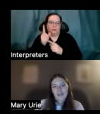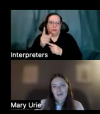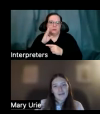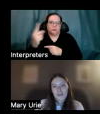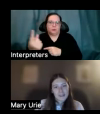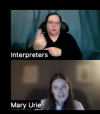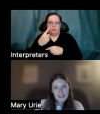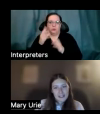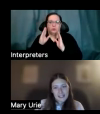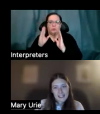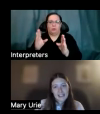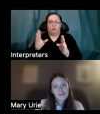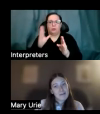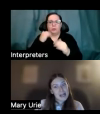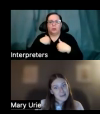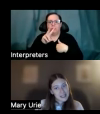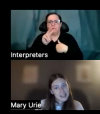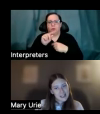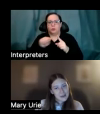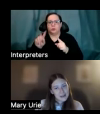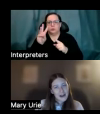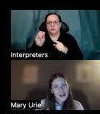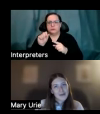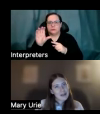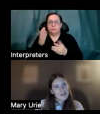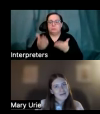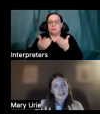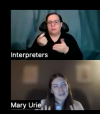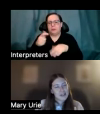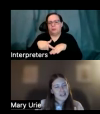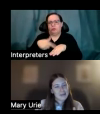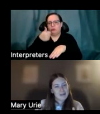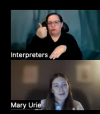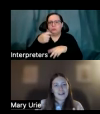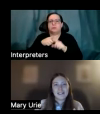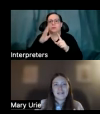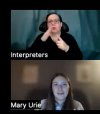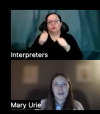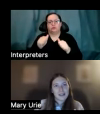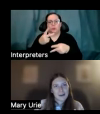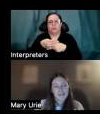have about 30 to 60 seconds, maybe a little bit longer. But I would try to keep it short, if you're pulling them off the